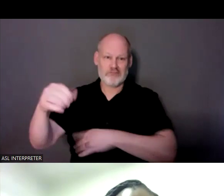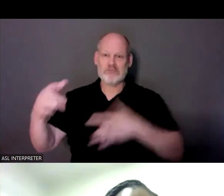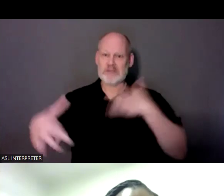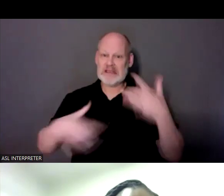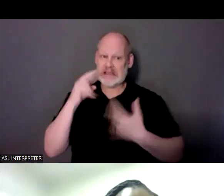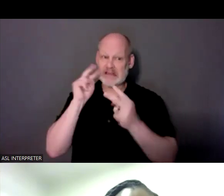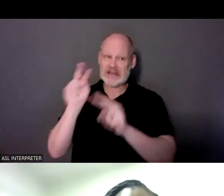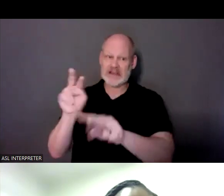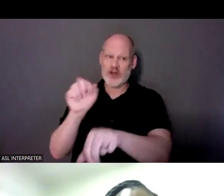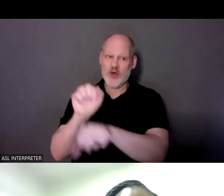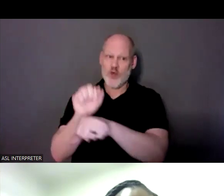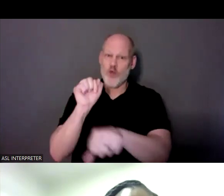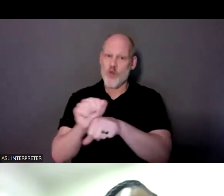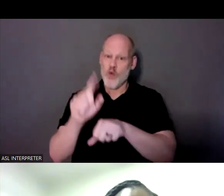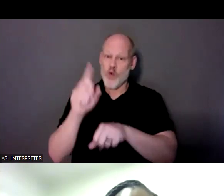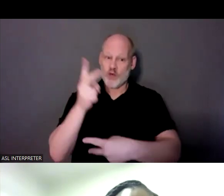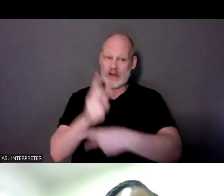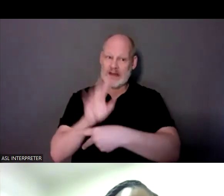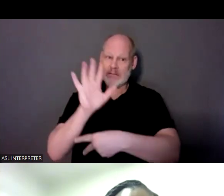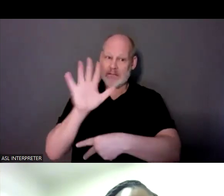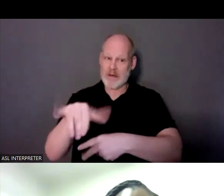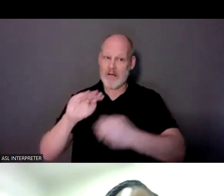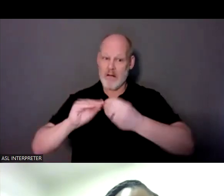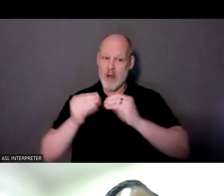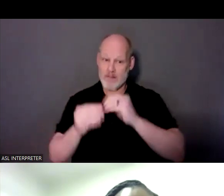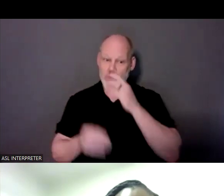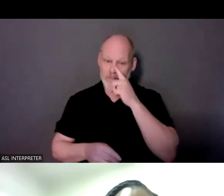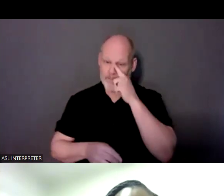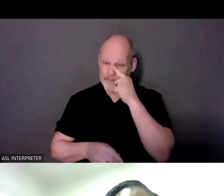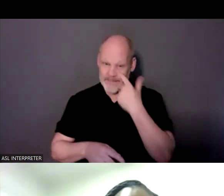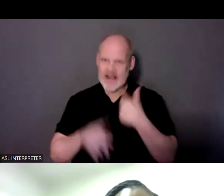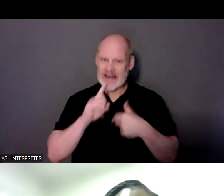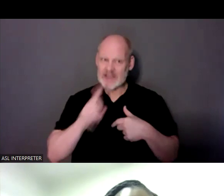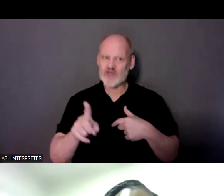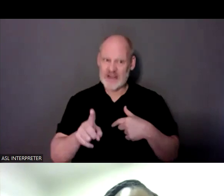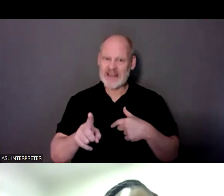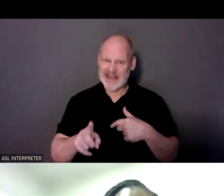continue to build that work. And it's catching on, so there's some cool things going on but